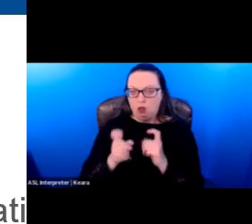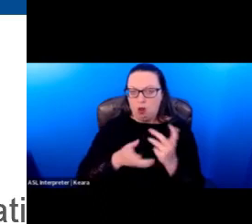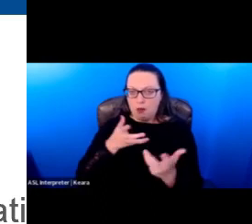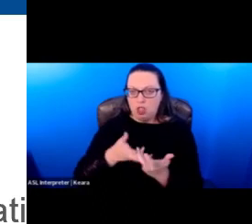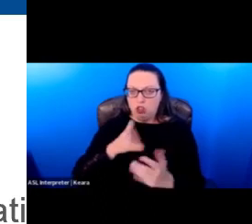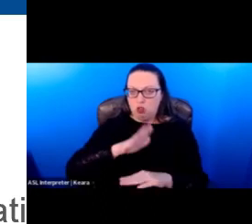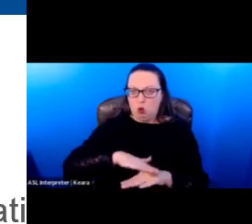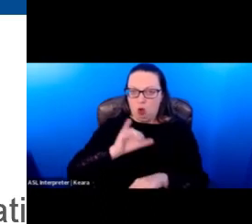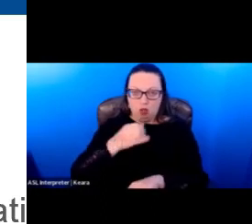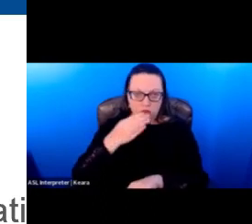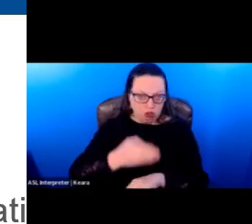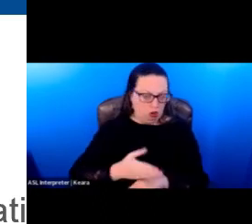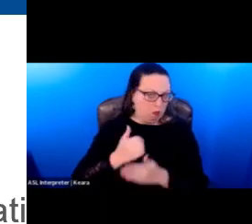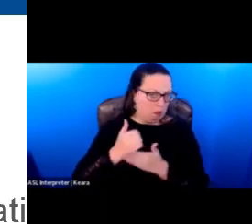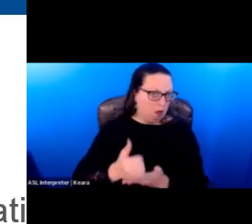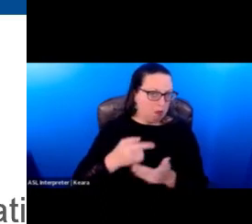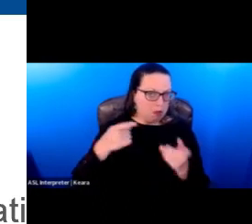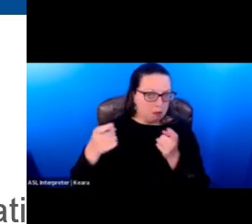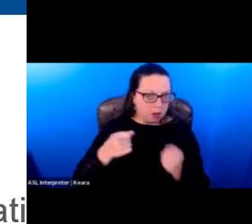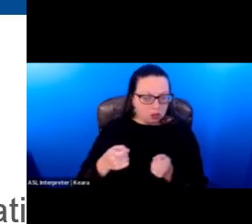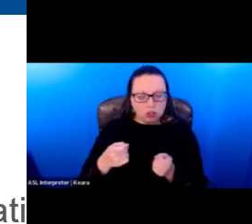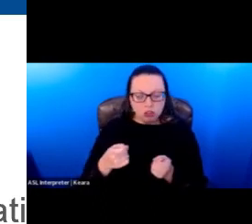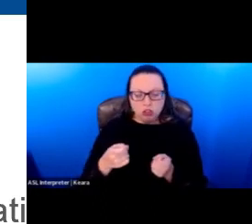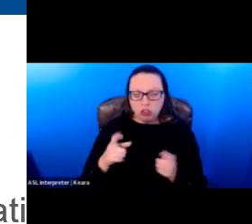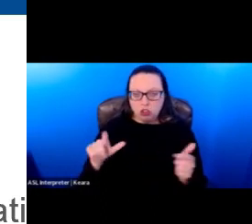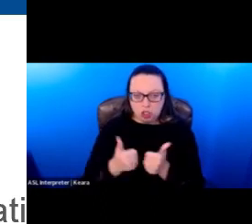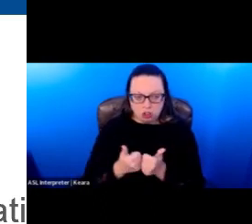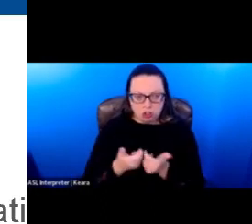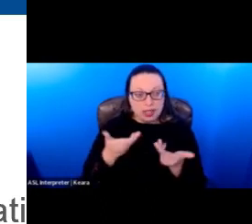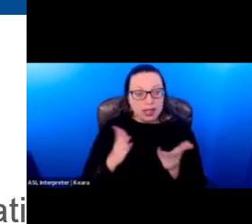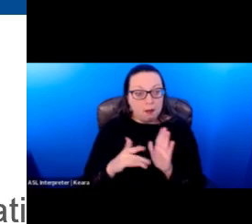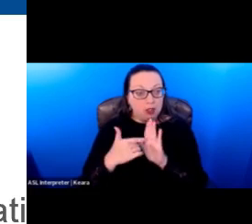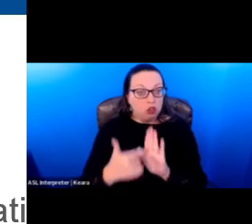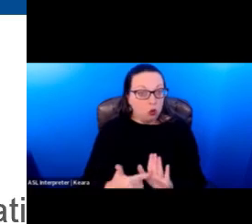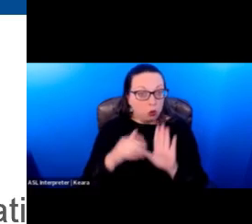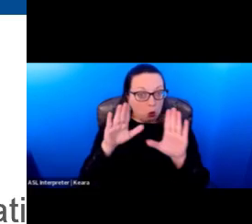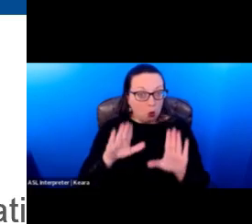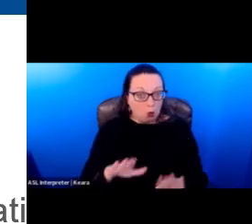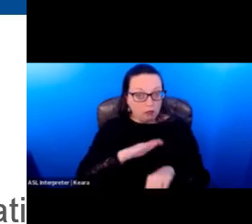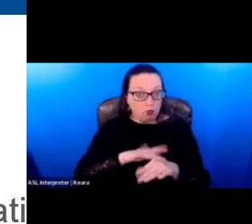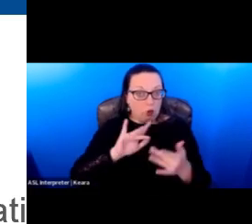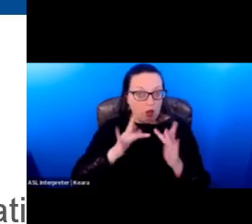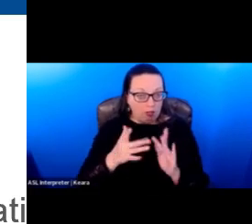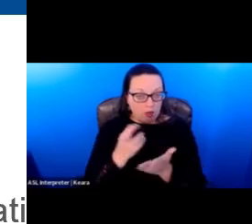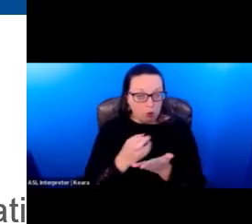injury difficulties or challenges. Let me show you a great online resource to learn more at the Job Accommodation